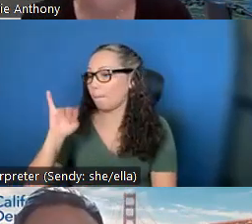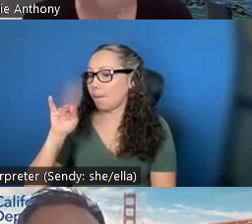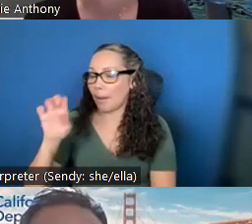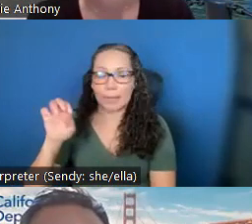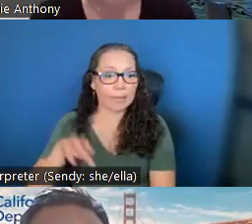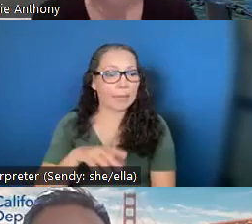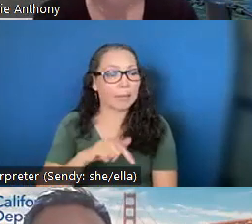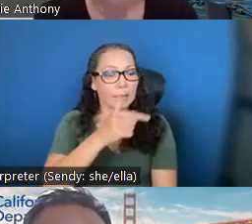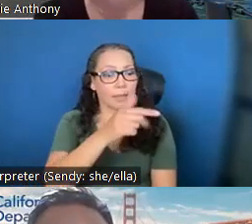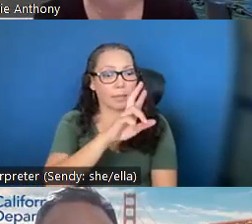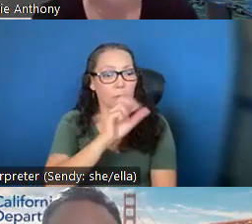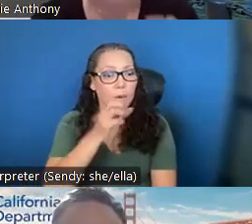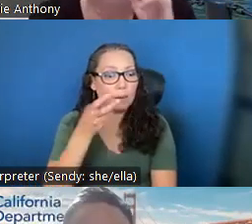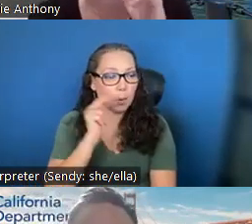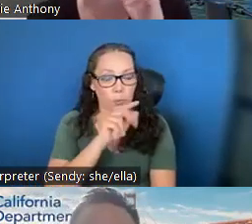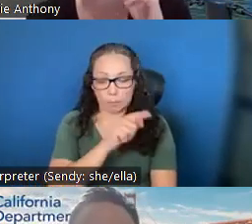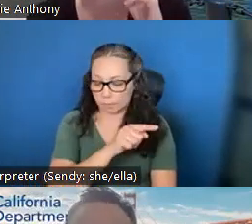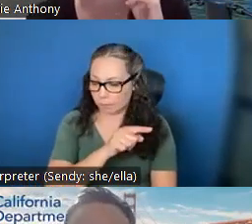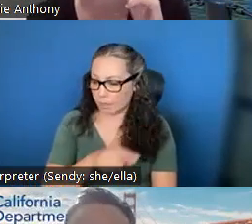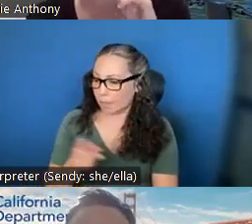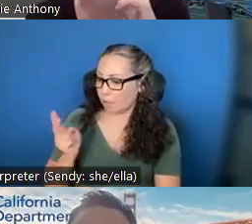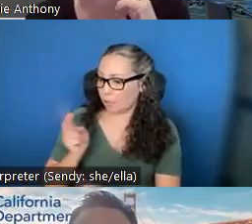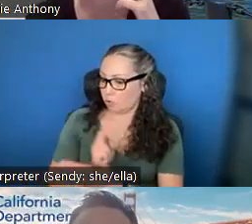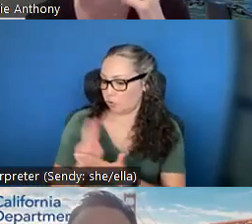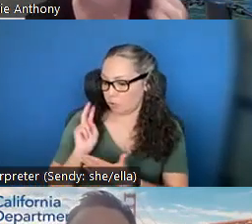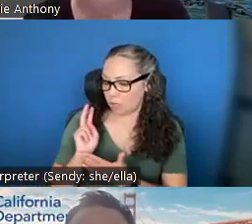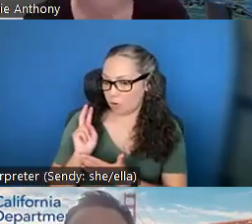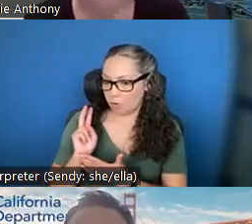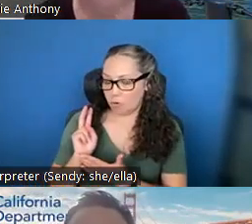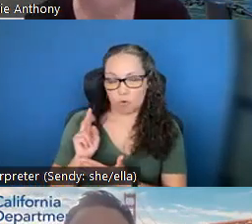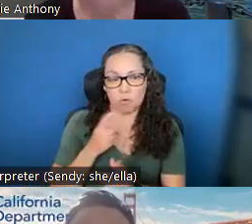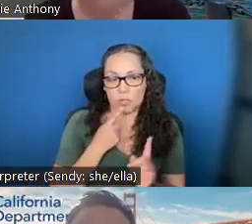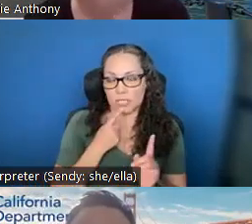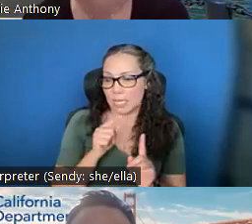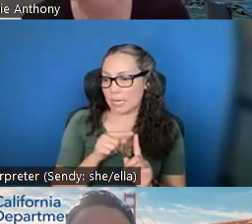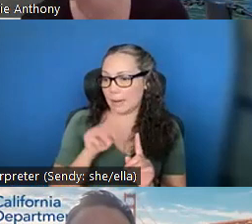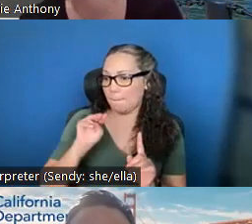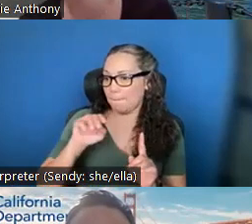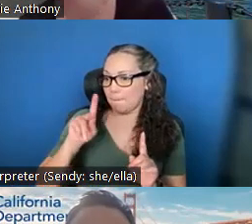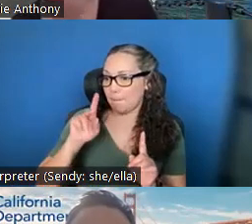asked at the hearing last week or two weeks ago the answer was Mark golly so uh because you know